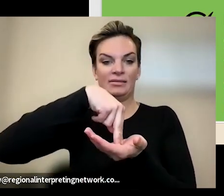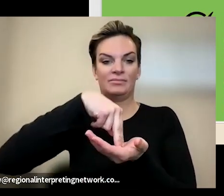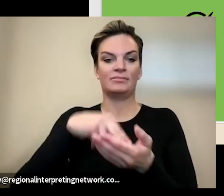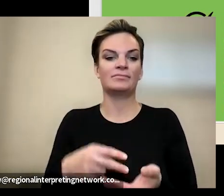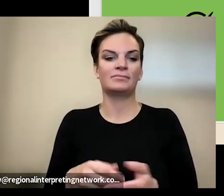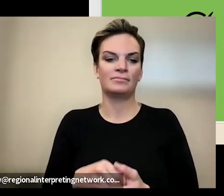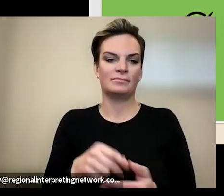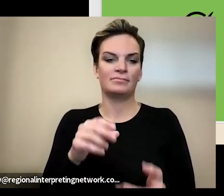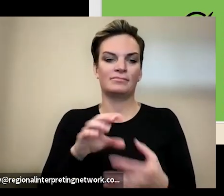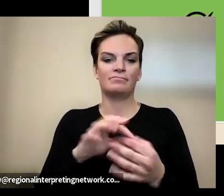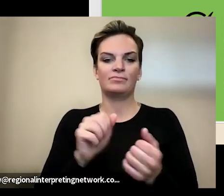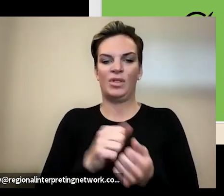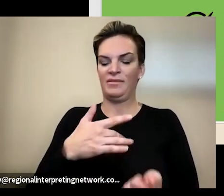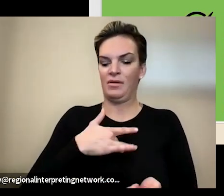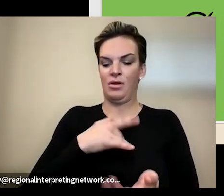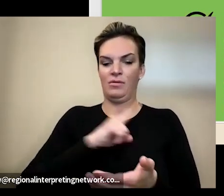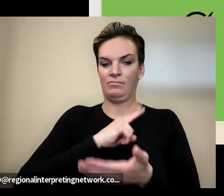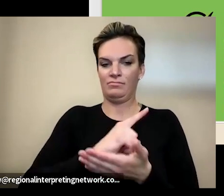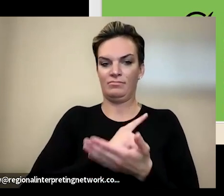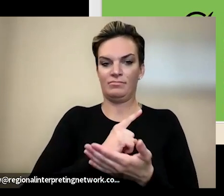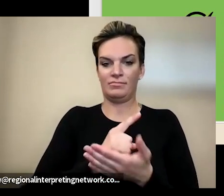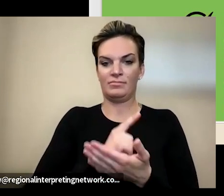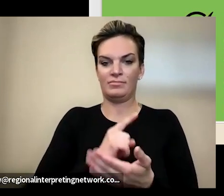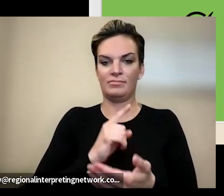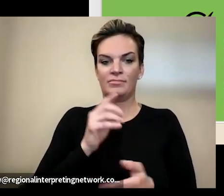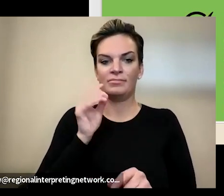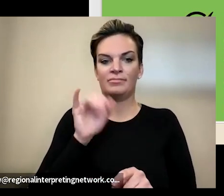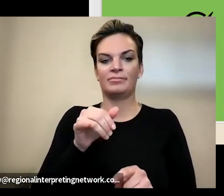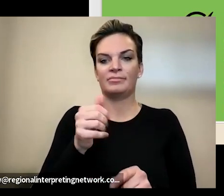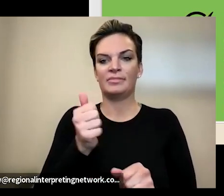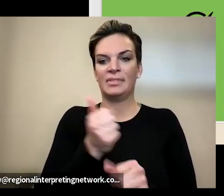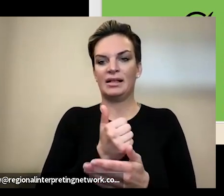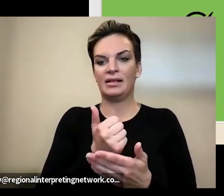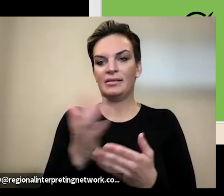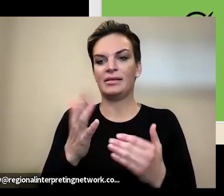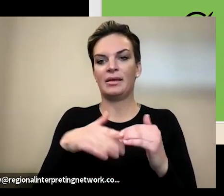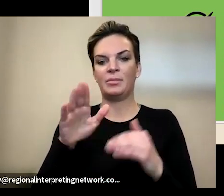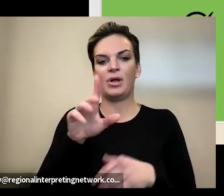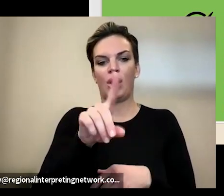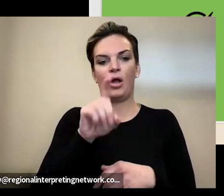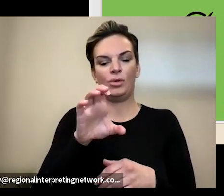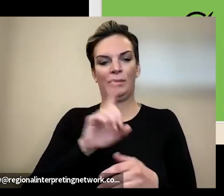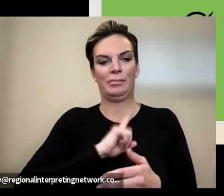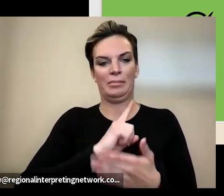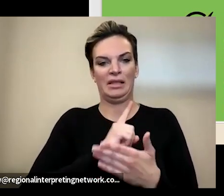fast heart rate, and that is medically deemed as anything above 100 beats per minute, and syndrome